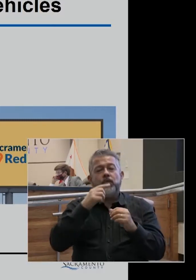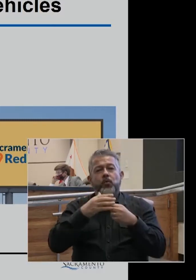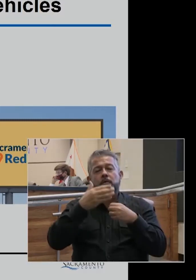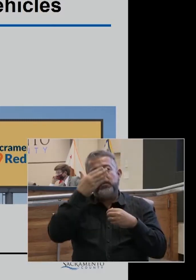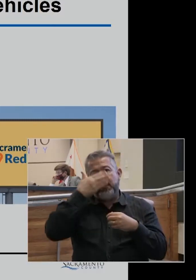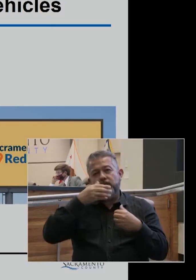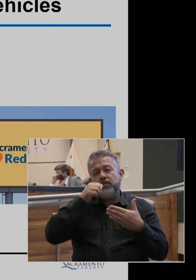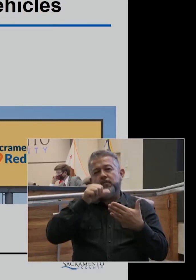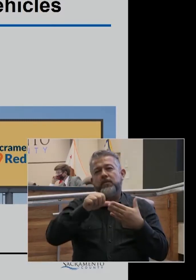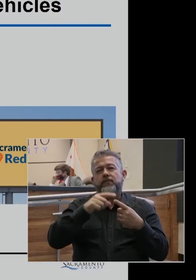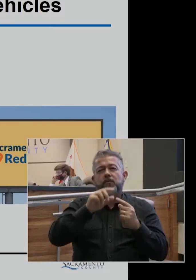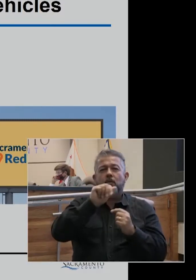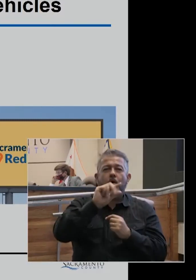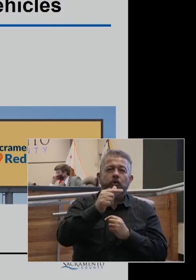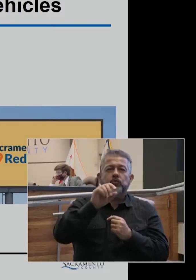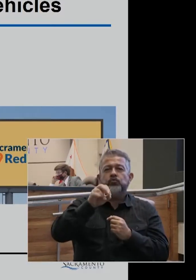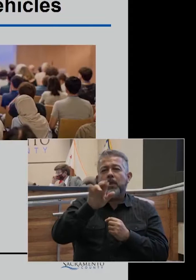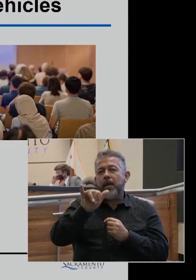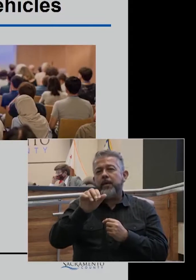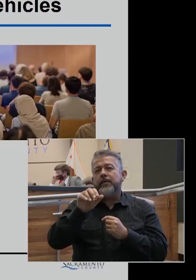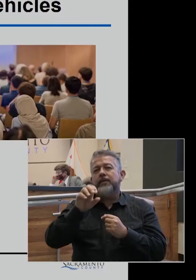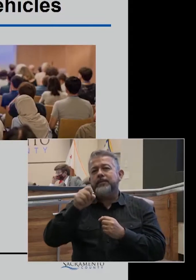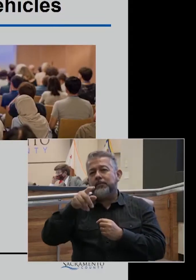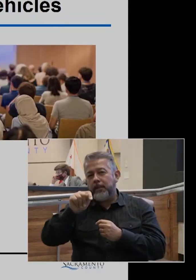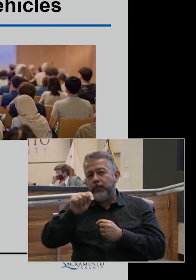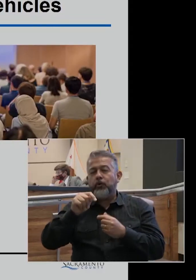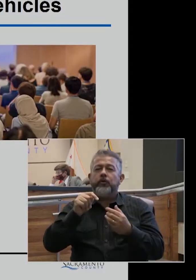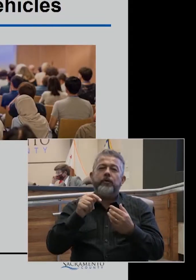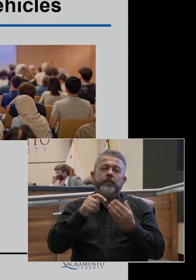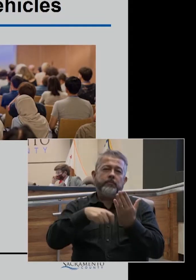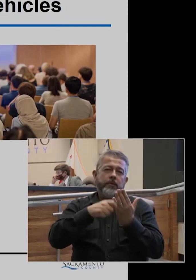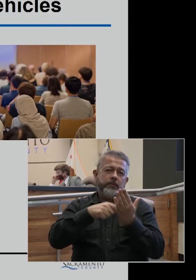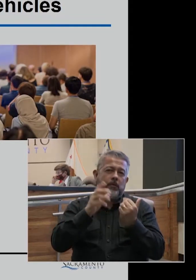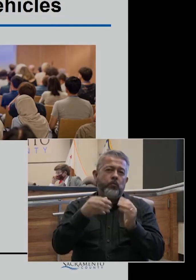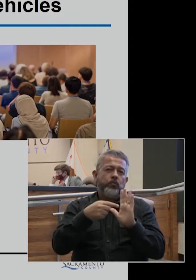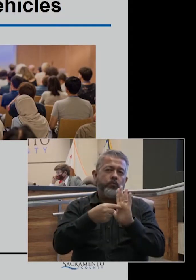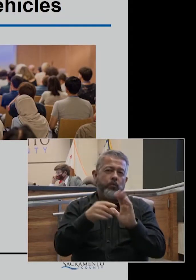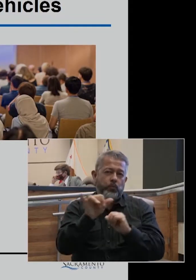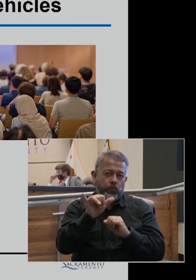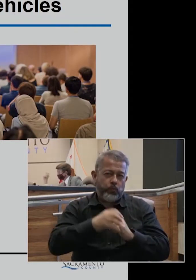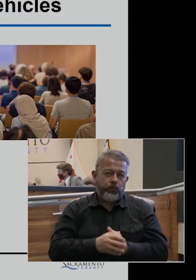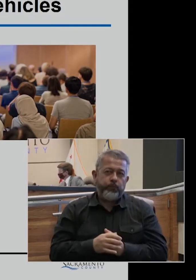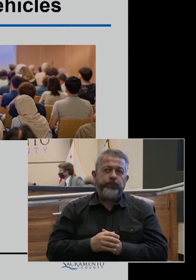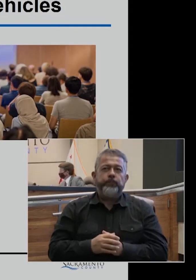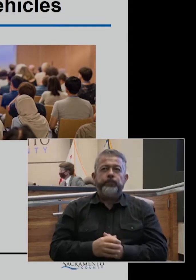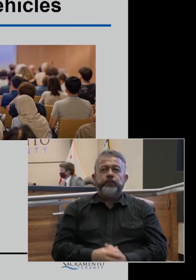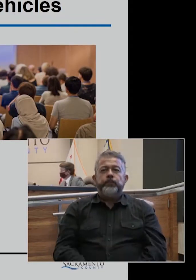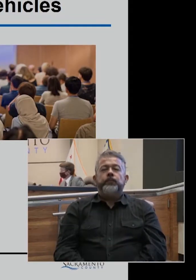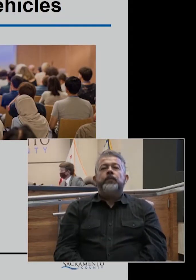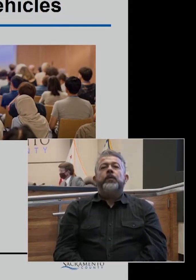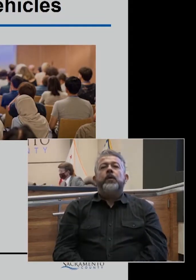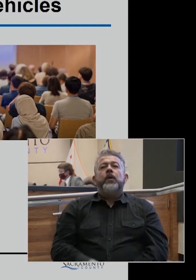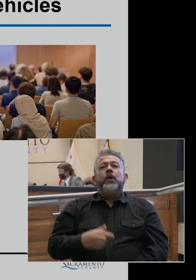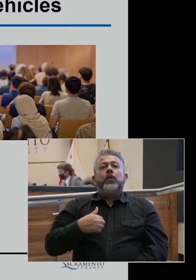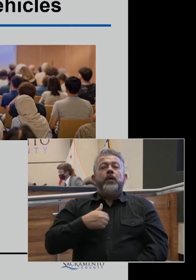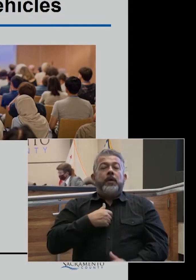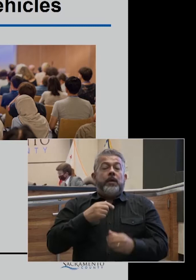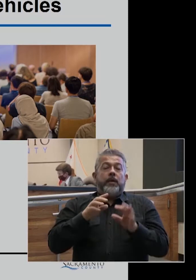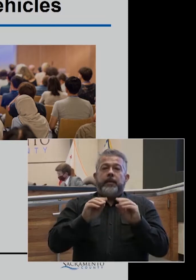AUGUST, SEPTEMBER ISSUE WILL BE ABOUT REDISTRICTING. ABOUT REDISTRICTING. WE HAVE CLEAR PRINTED MATERIALS WE HAVE CLEAR PRINTED MATERIALS IN PLAIN LANGUAGE AND THIS IS